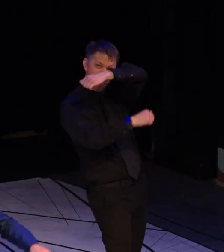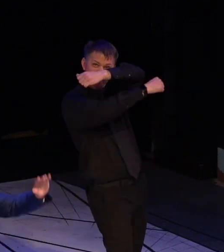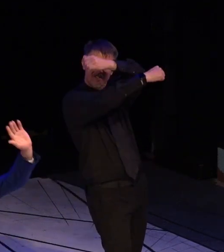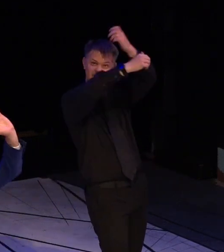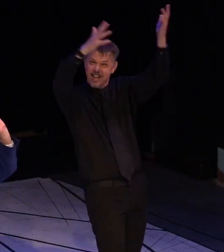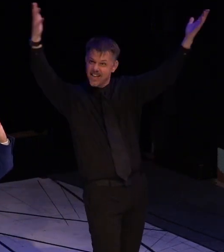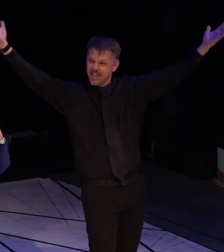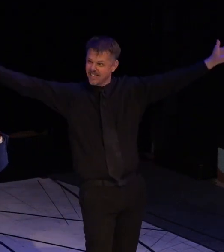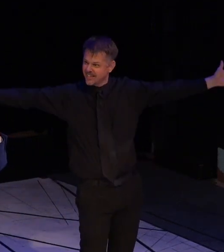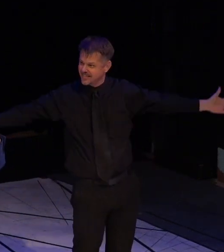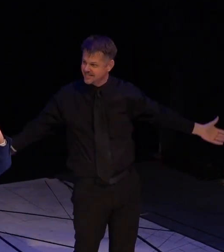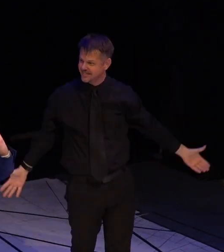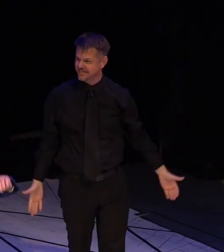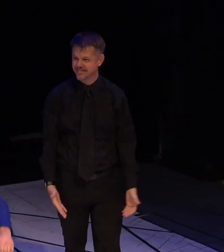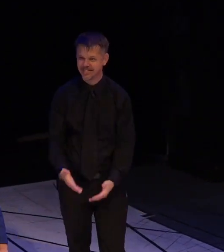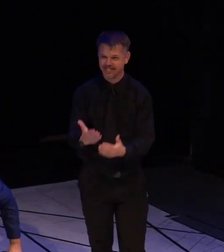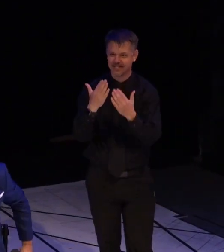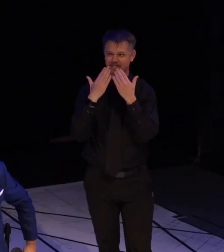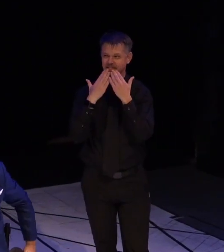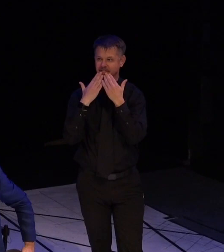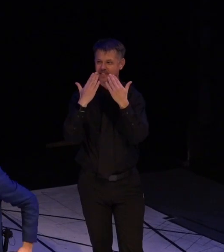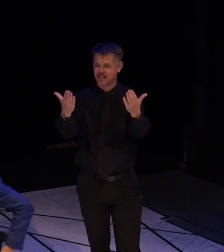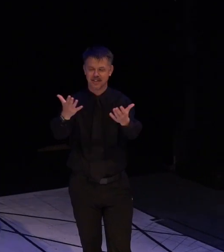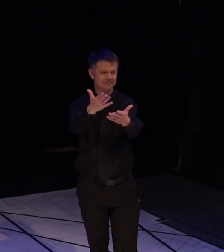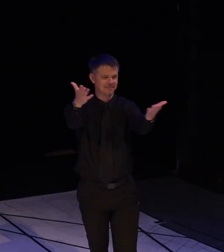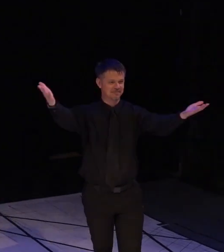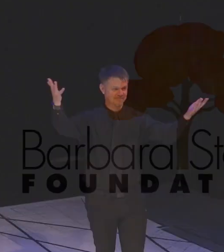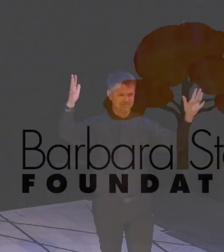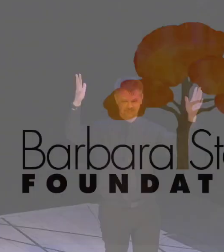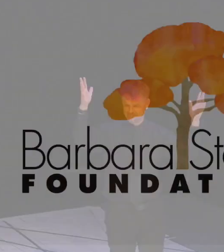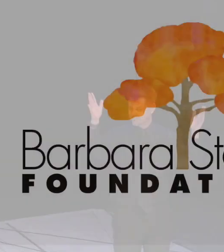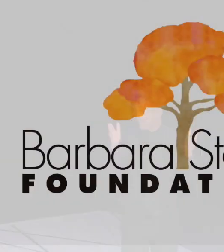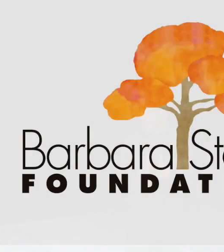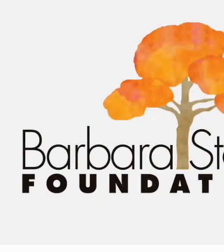Thank you all very much, have a good night. (audience applauds)